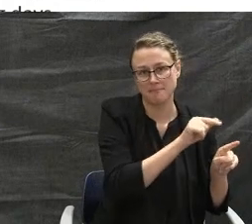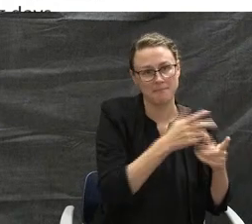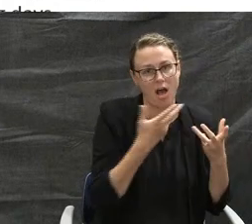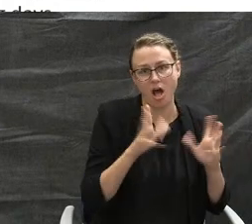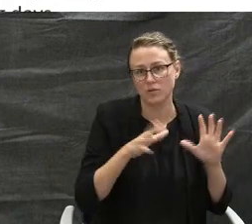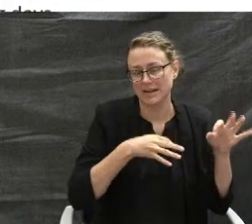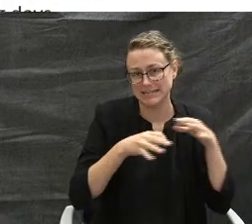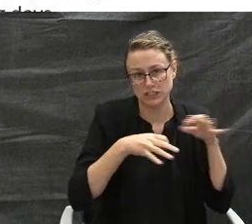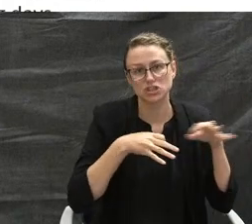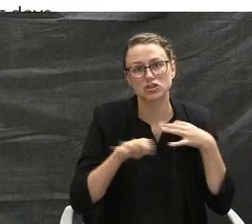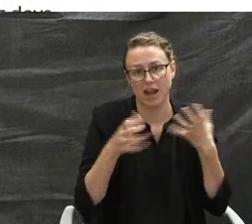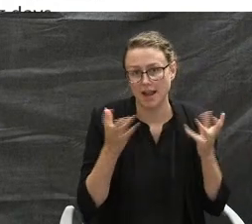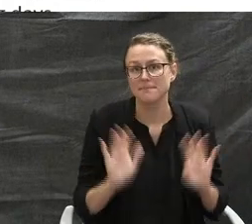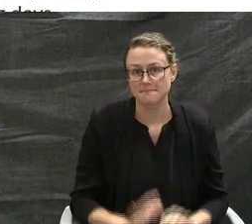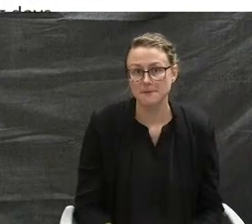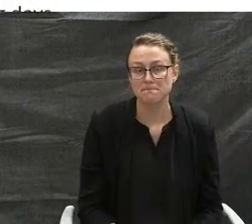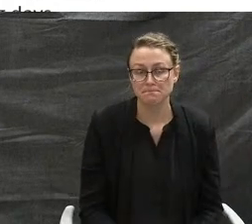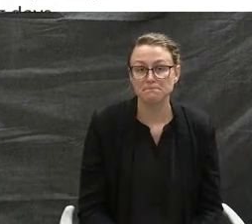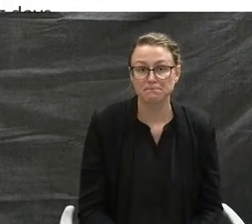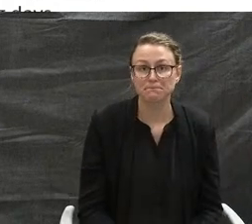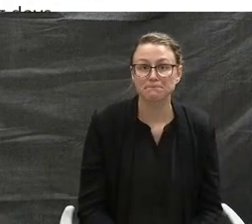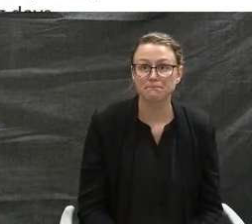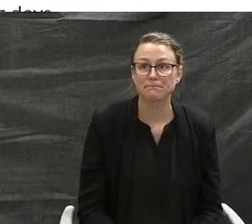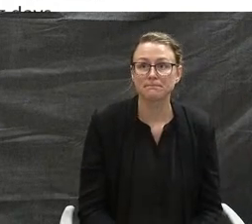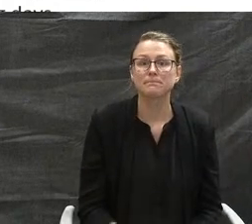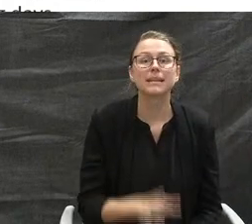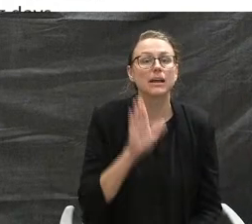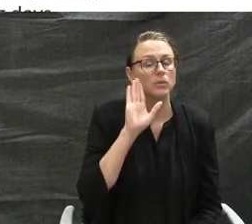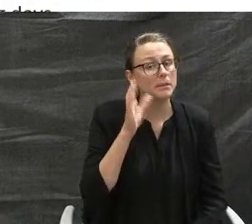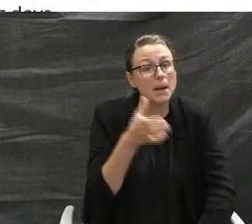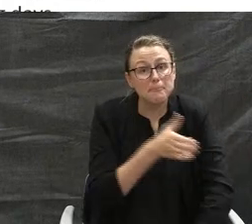in the other models, so that will be a powerful program.